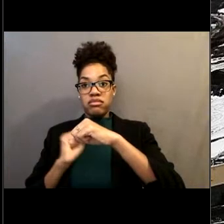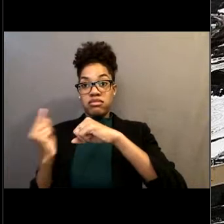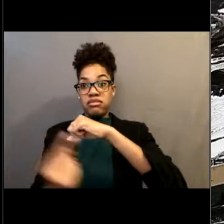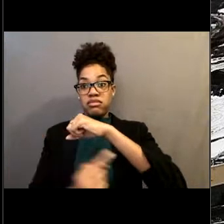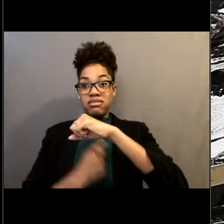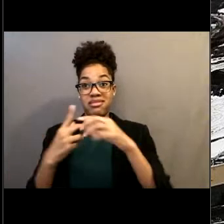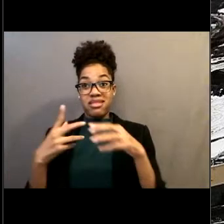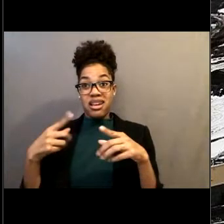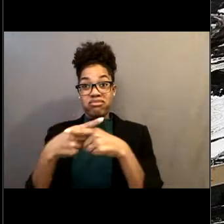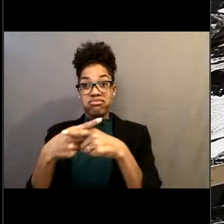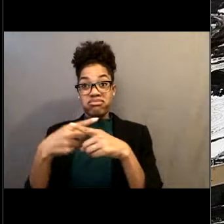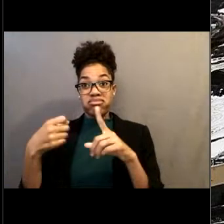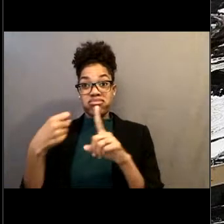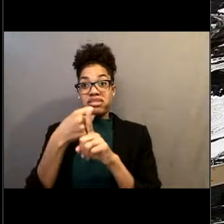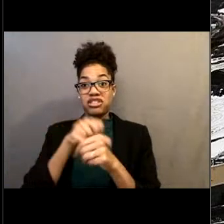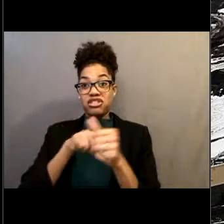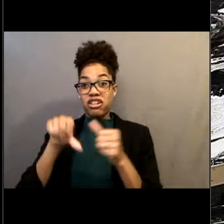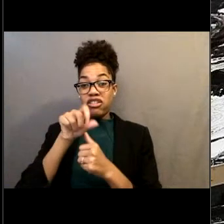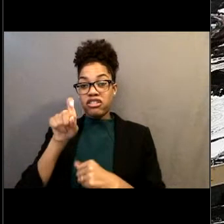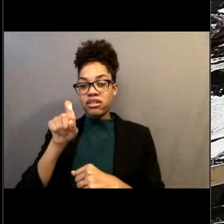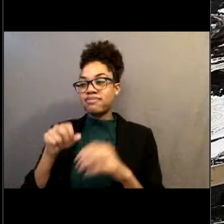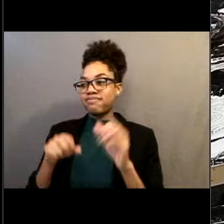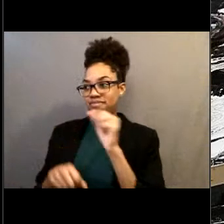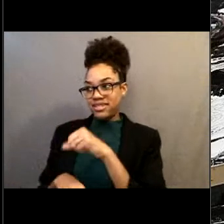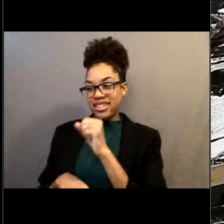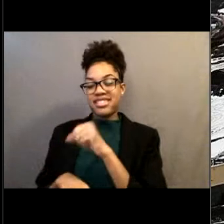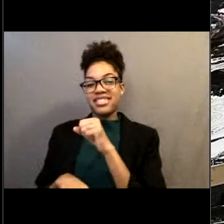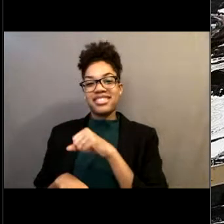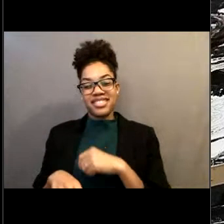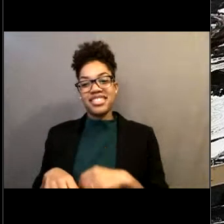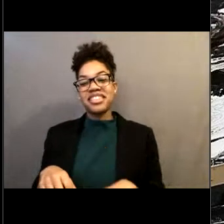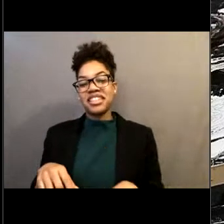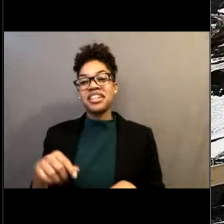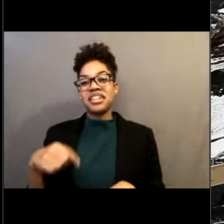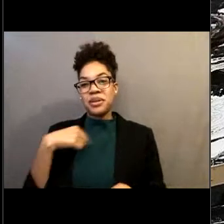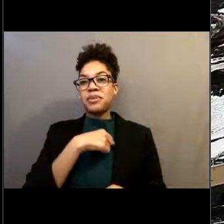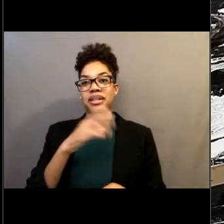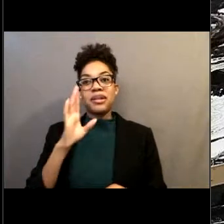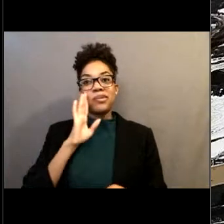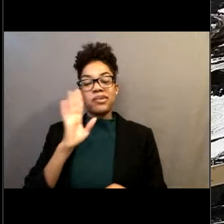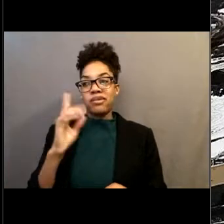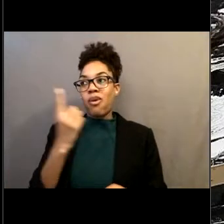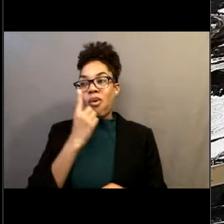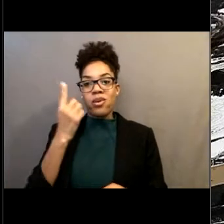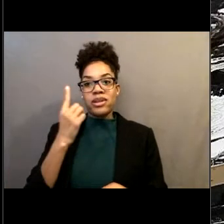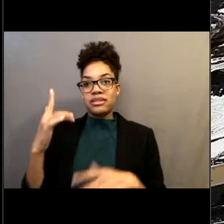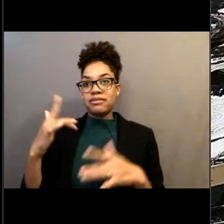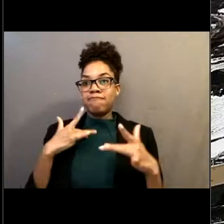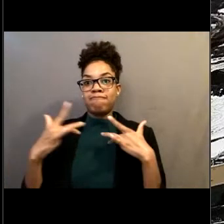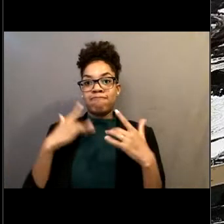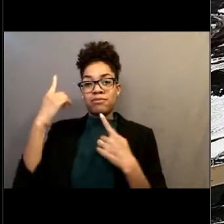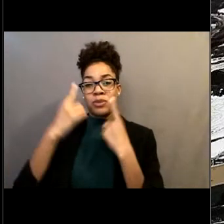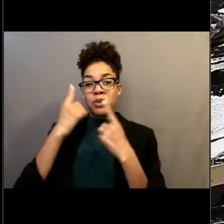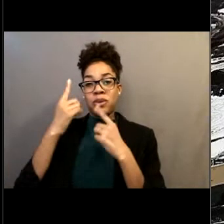Well, the short answer is yes. And it's something that we're going to continually have to worry about. We have always, we try to keep an eye